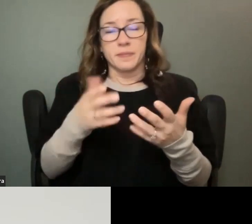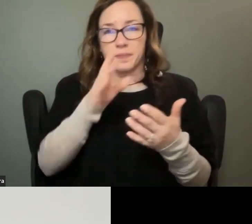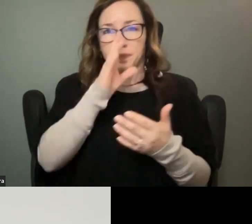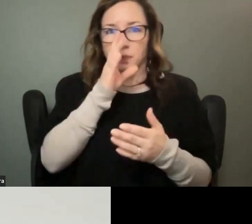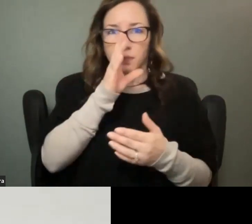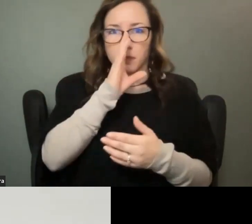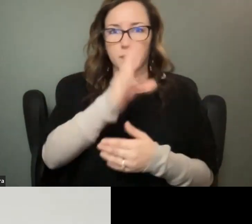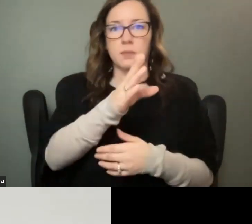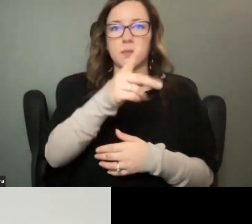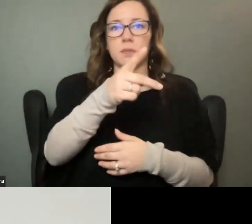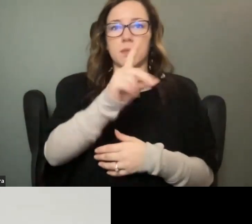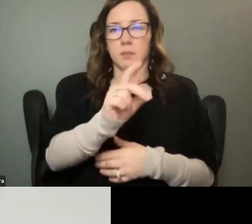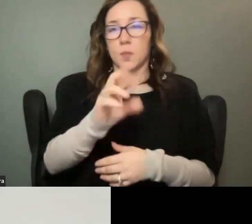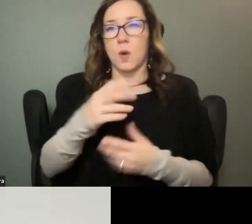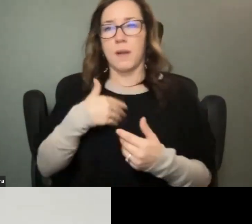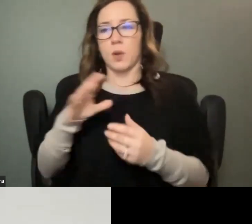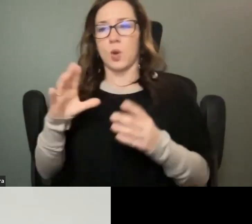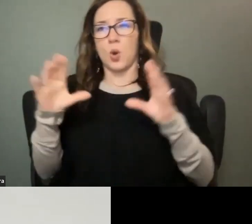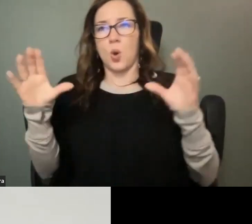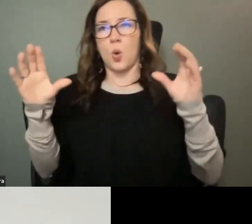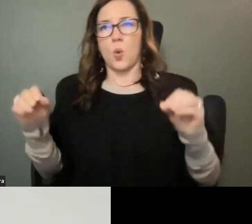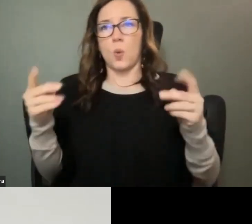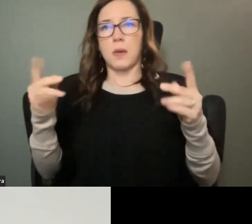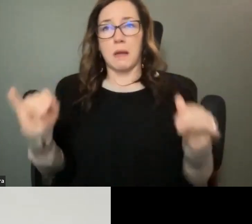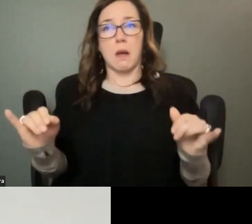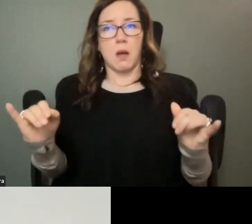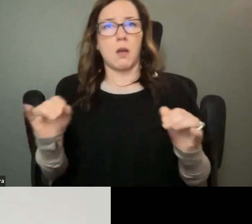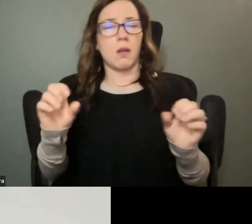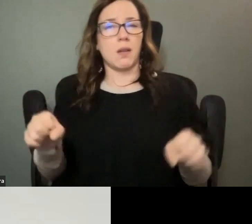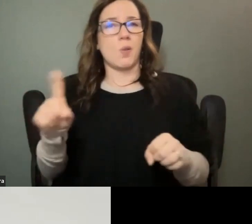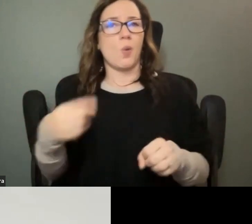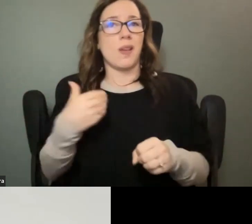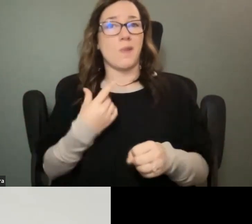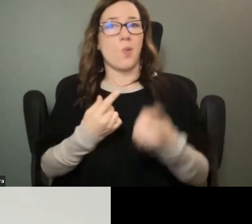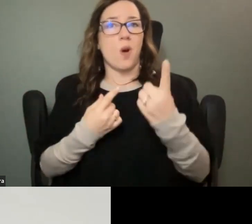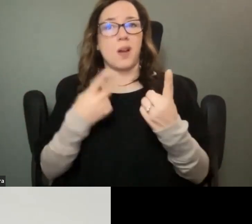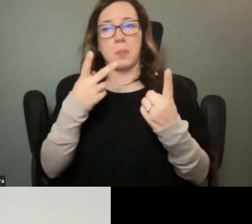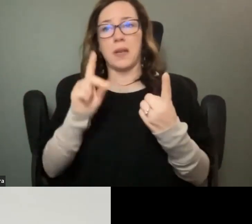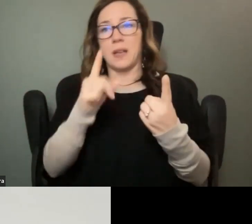have coPIs but we can have only one PD on a